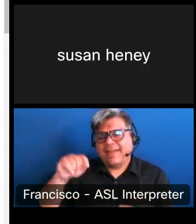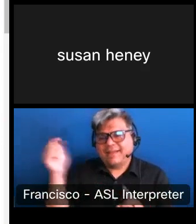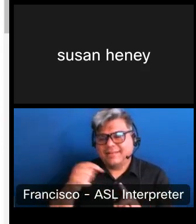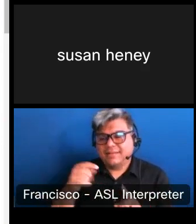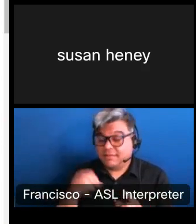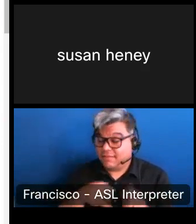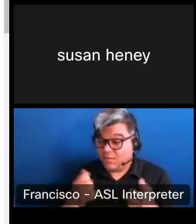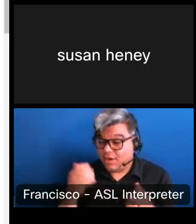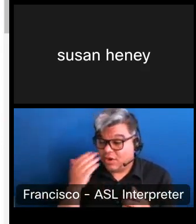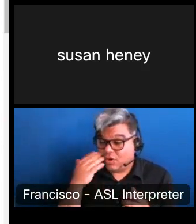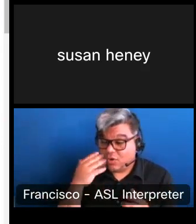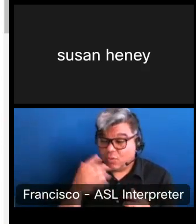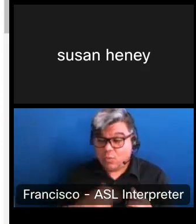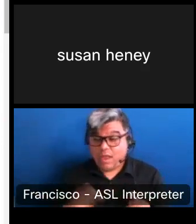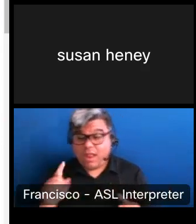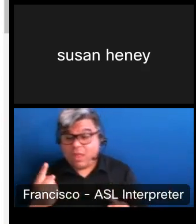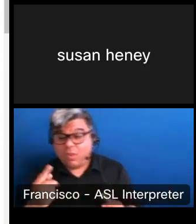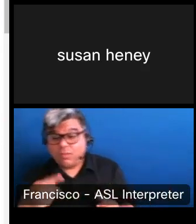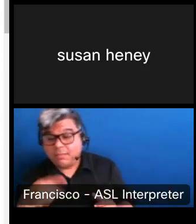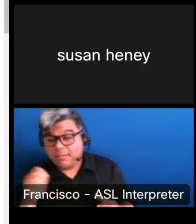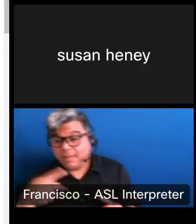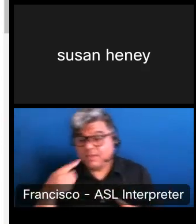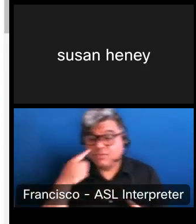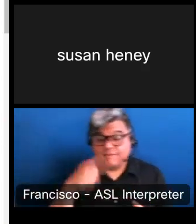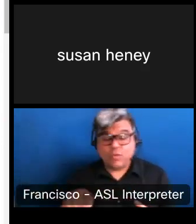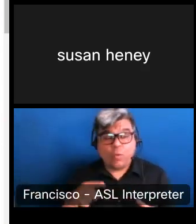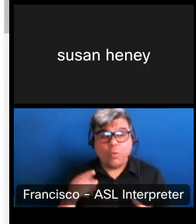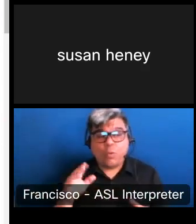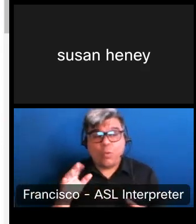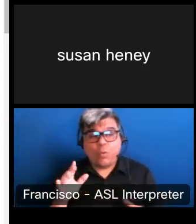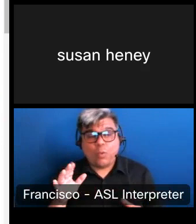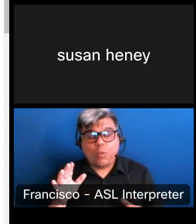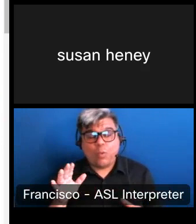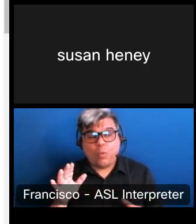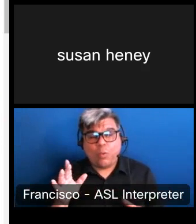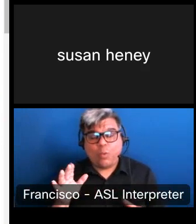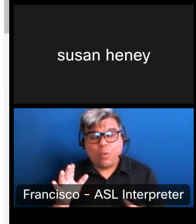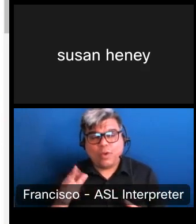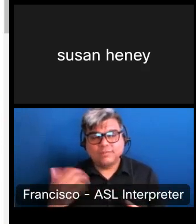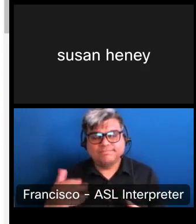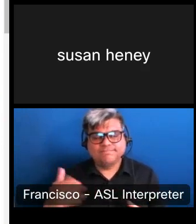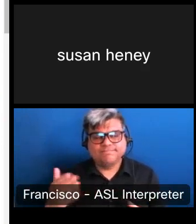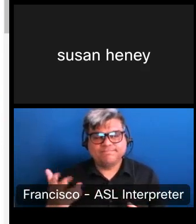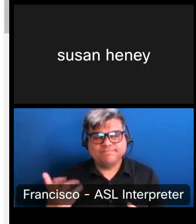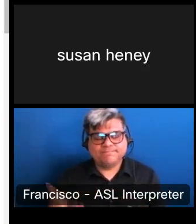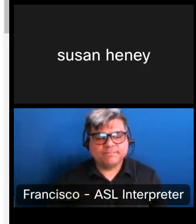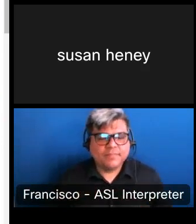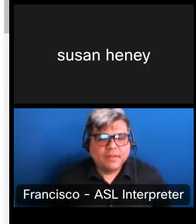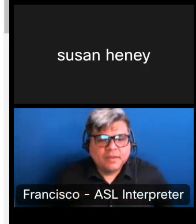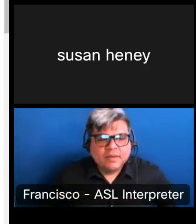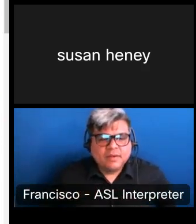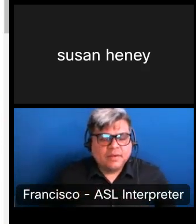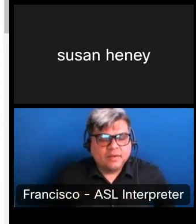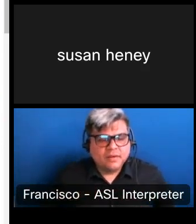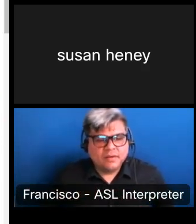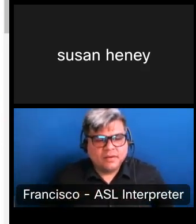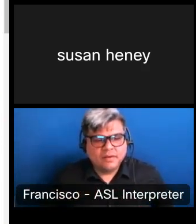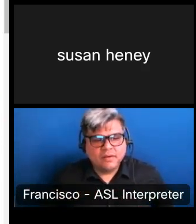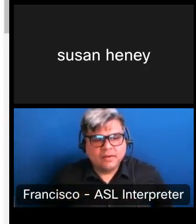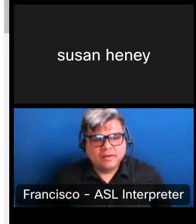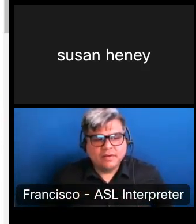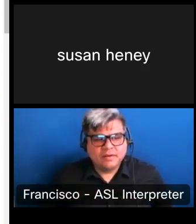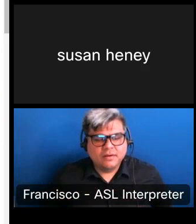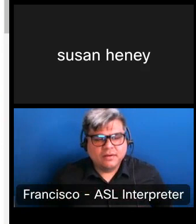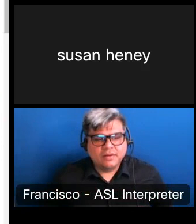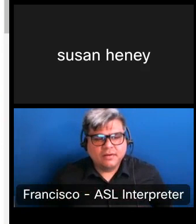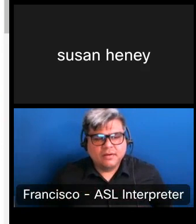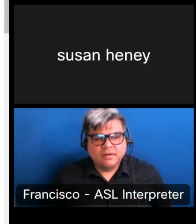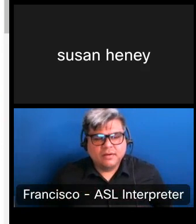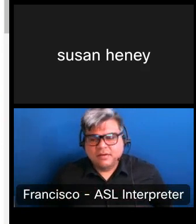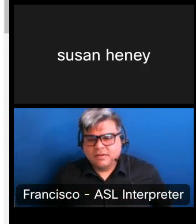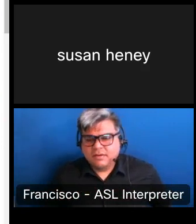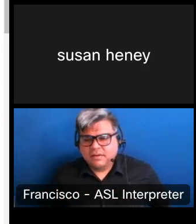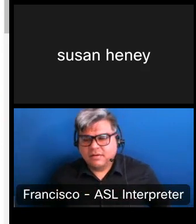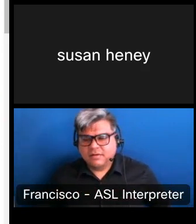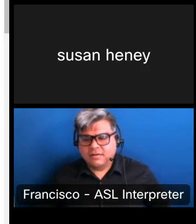population for the the White population for the geographies that we queried, I'll